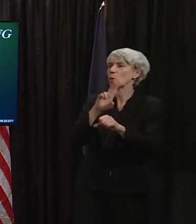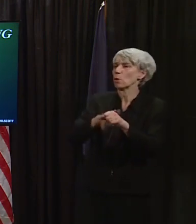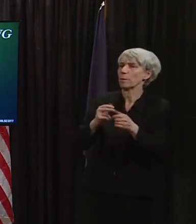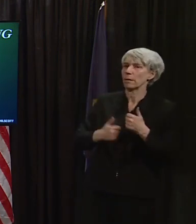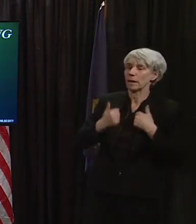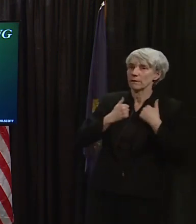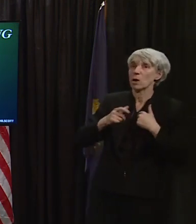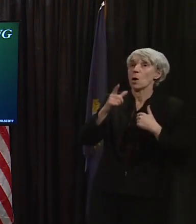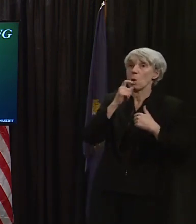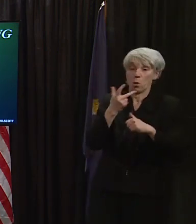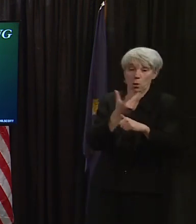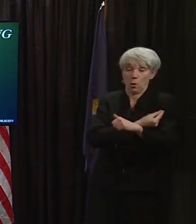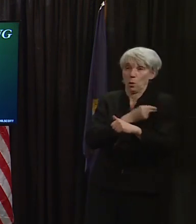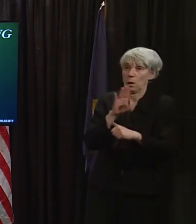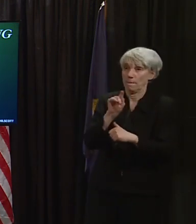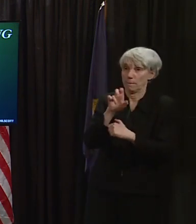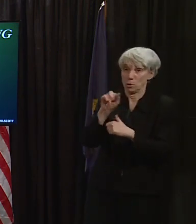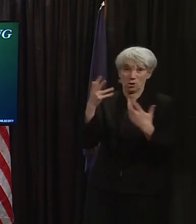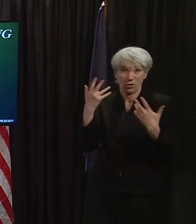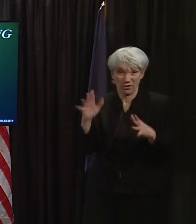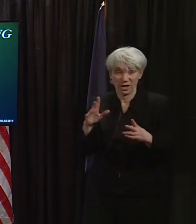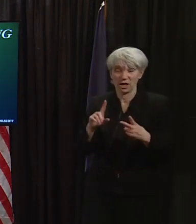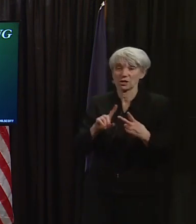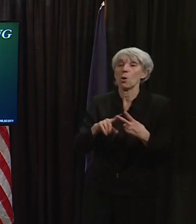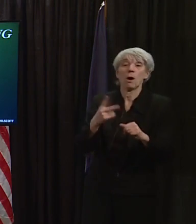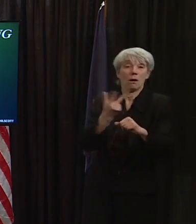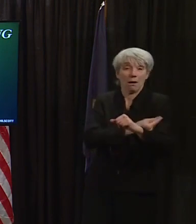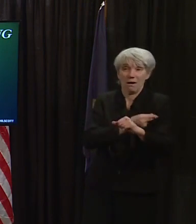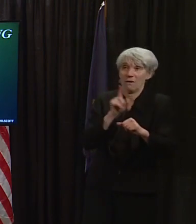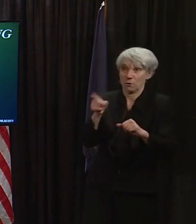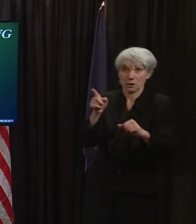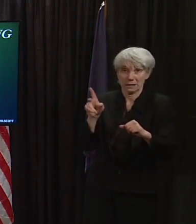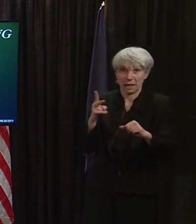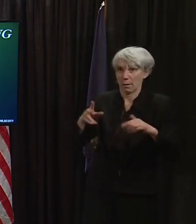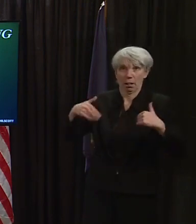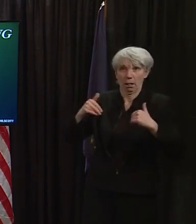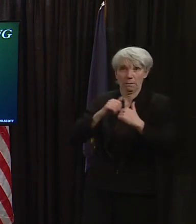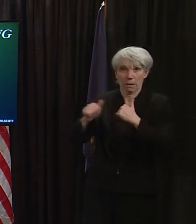not yet eligible for your booster shot or you're fully vaccinated and enrolled